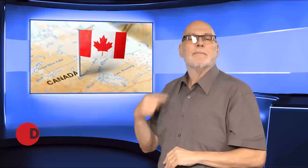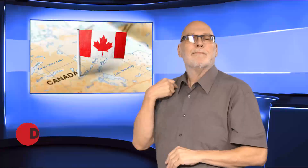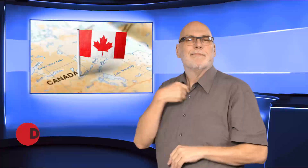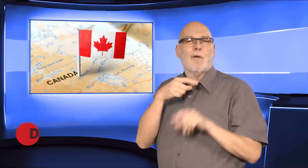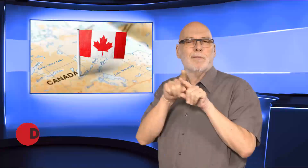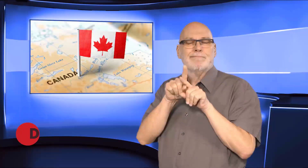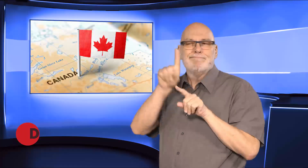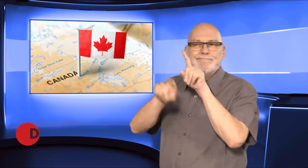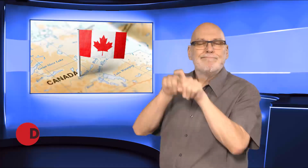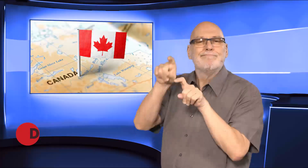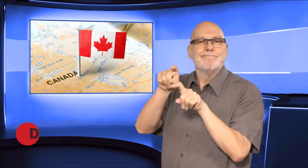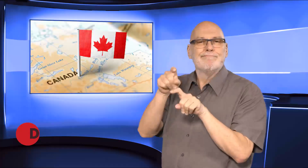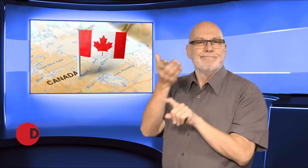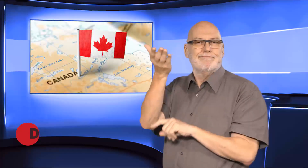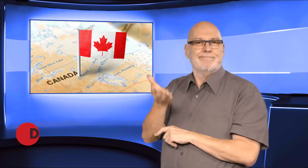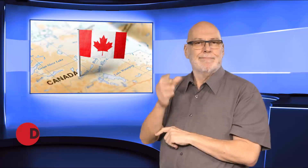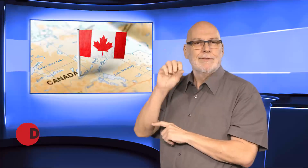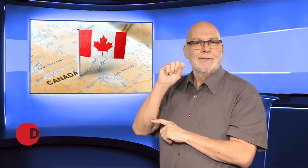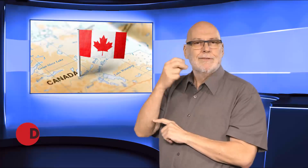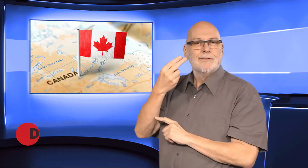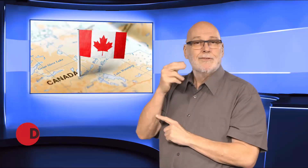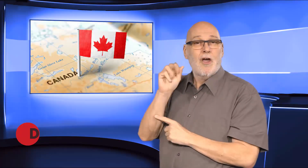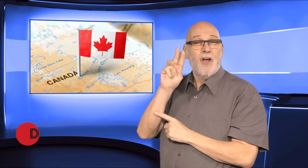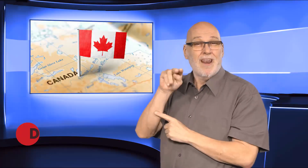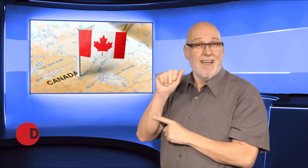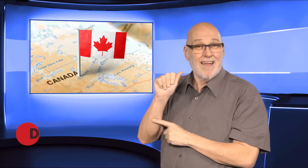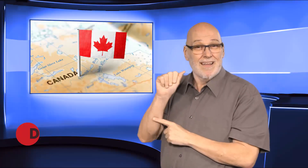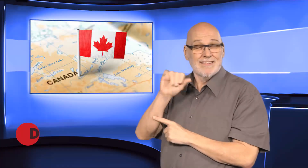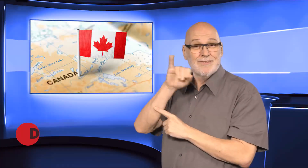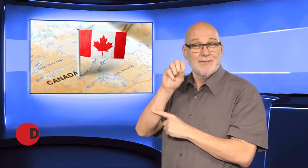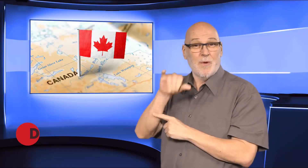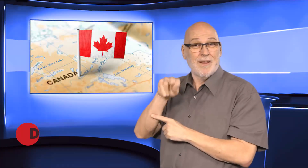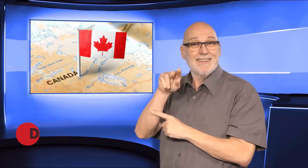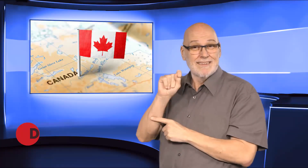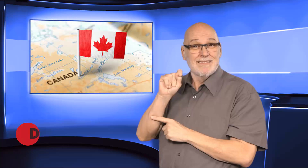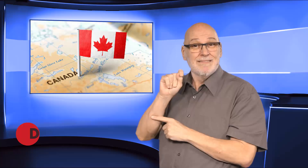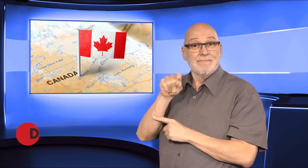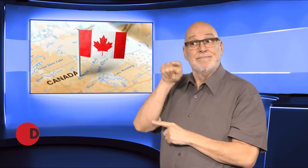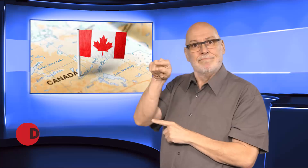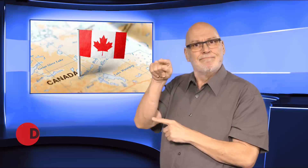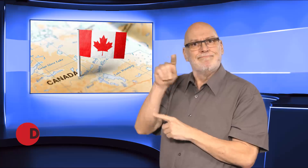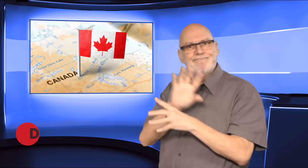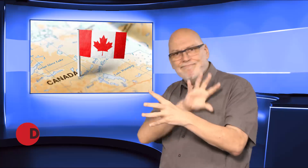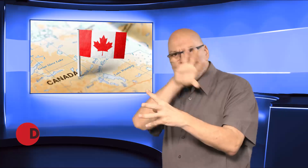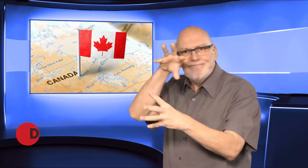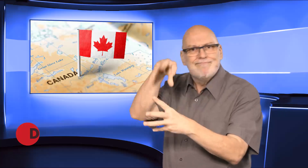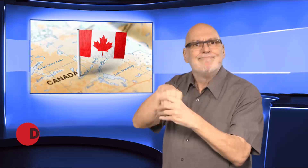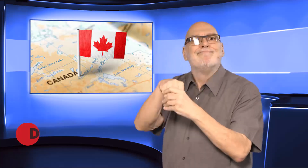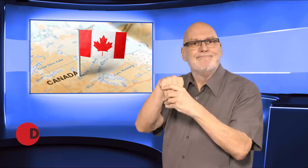[ANSELMO]: We also asked Shawna Joynt who also serves